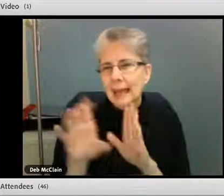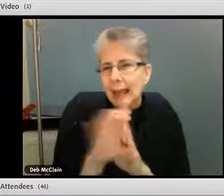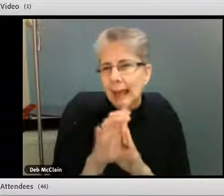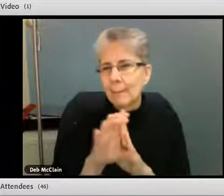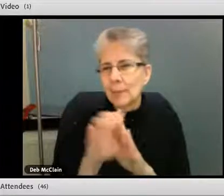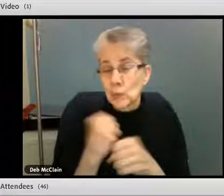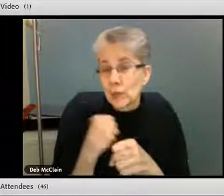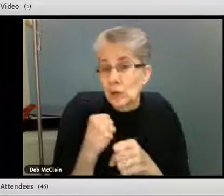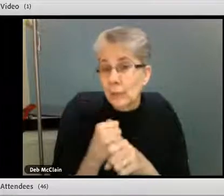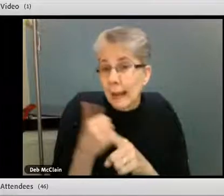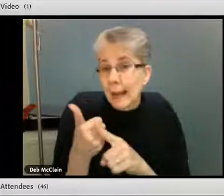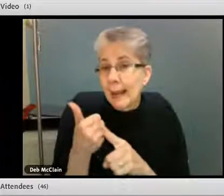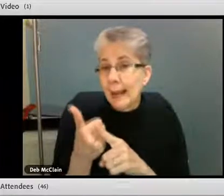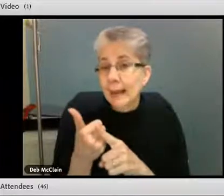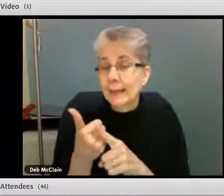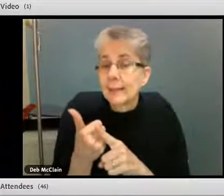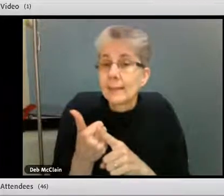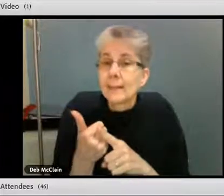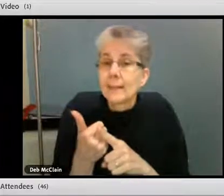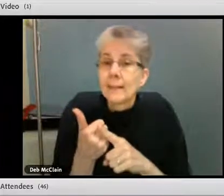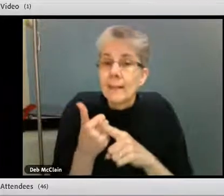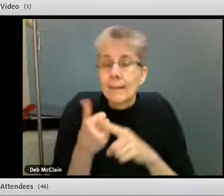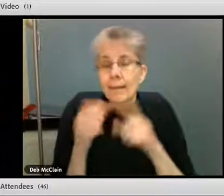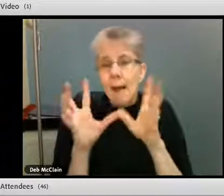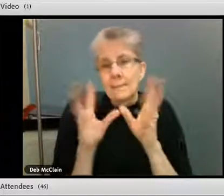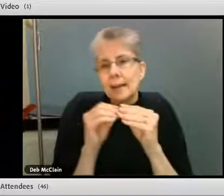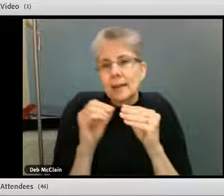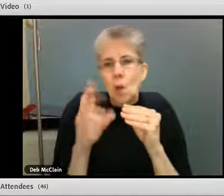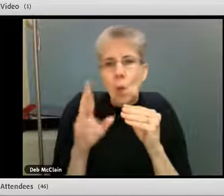or a graphic picture using just Powerpoint